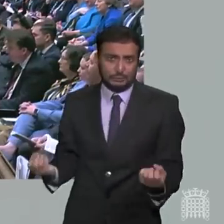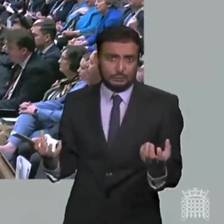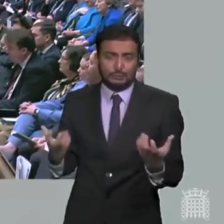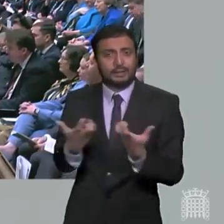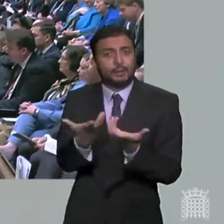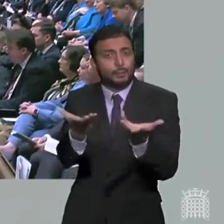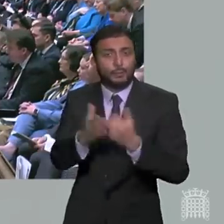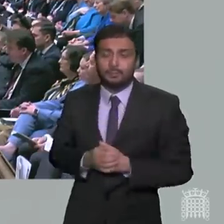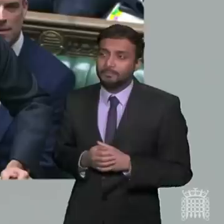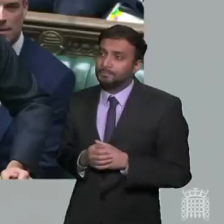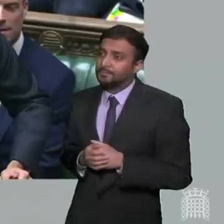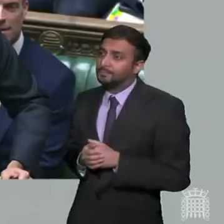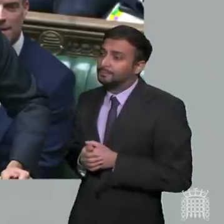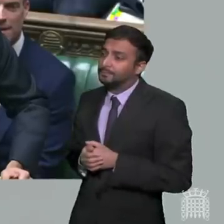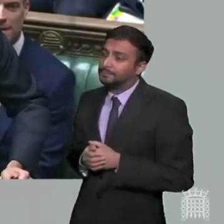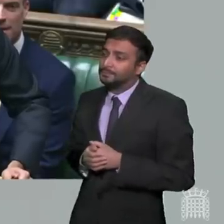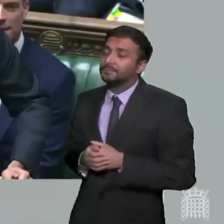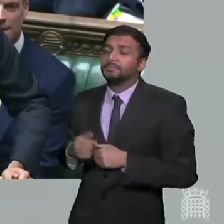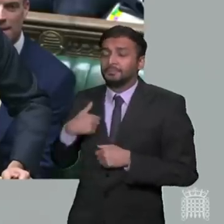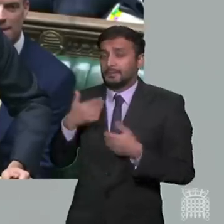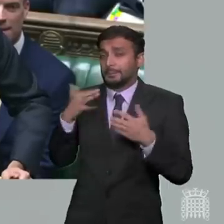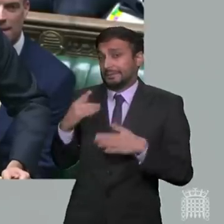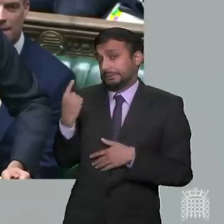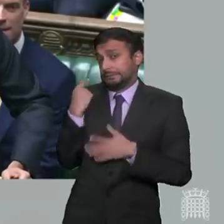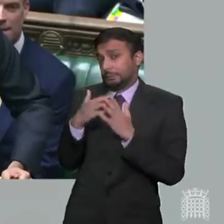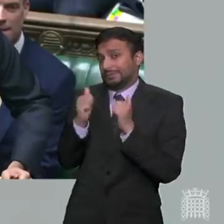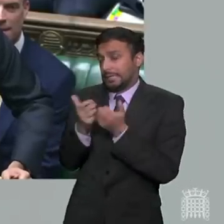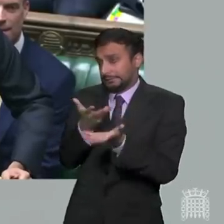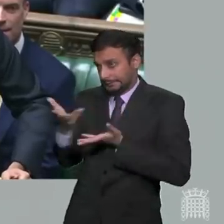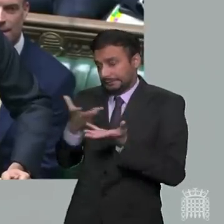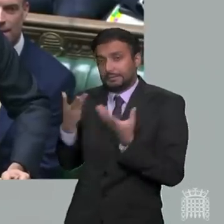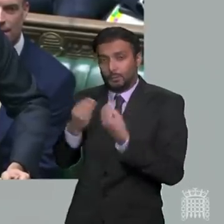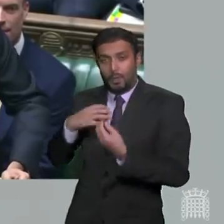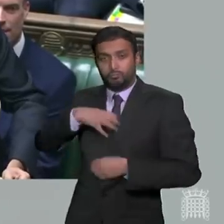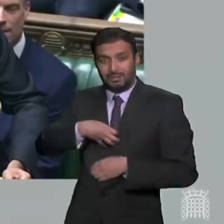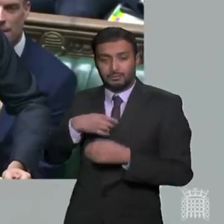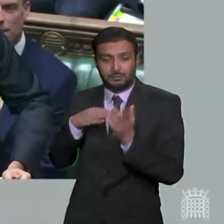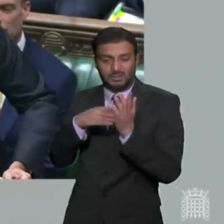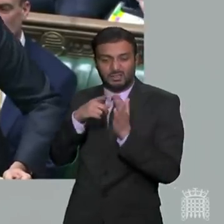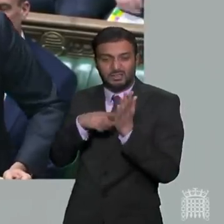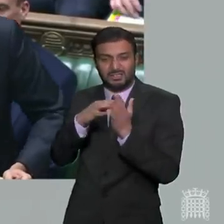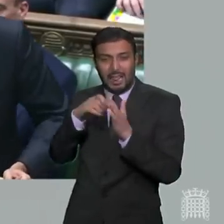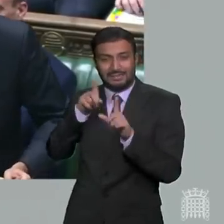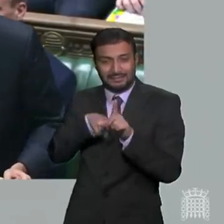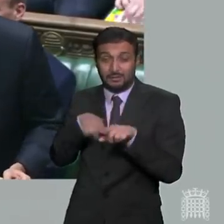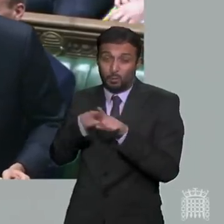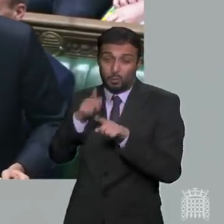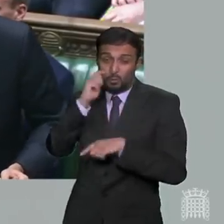Friend that I spent time discussing that with President Zelensky at the weekend and talking to Ukrainian families about the impact that these awful strikes are having on them.